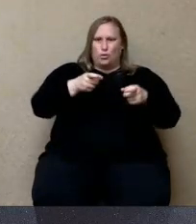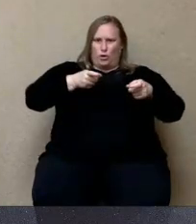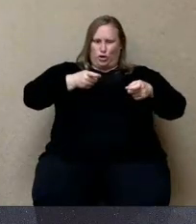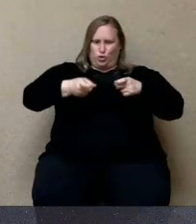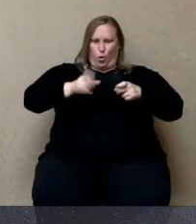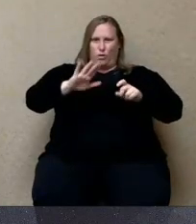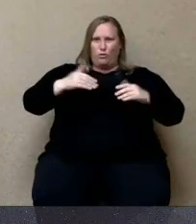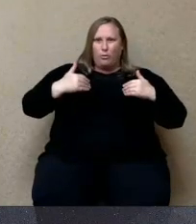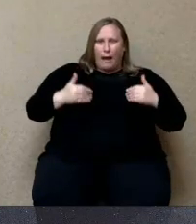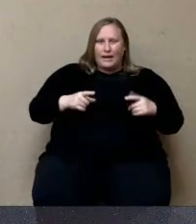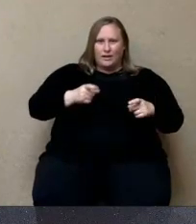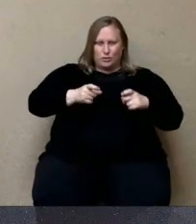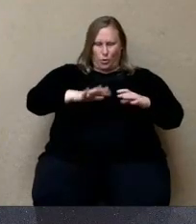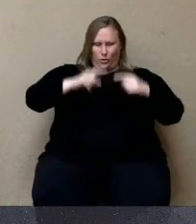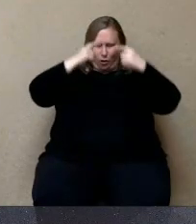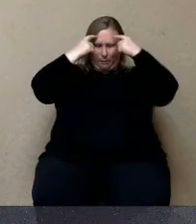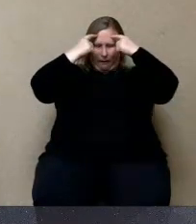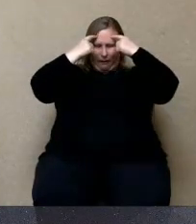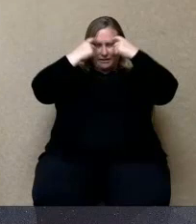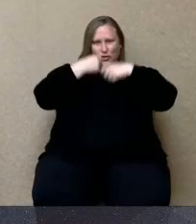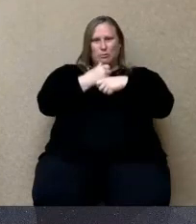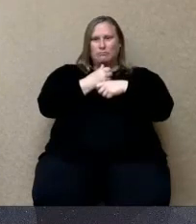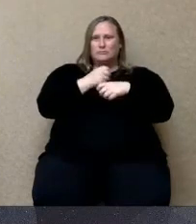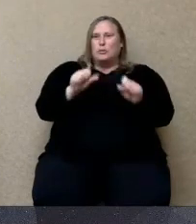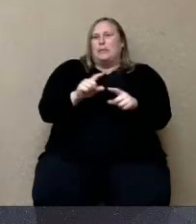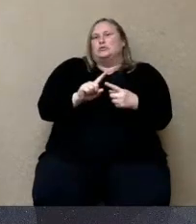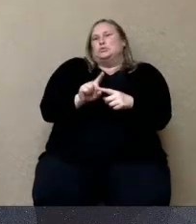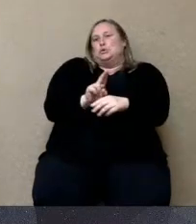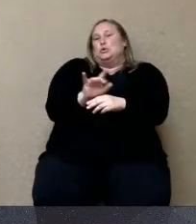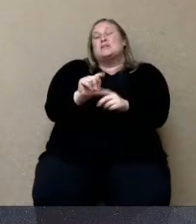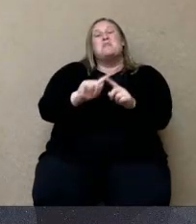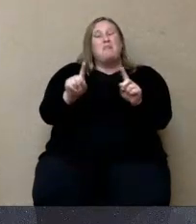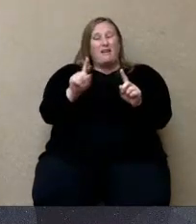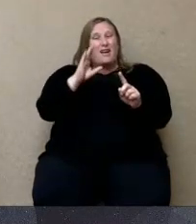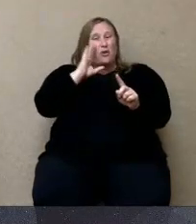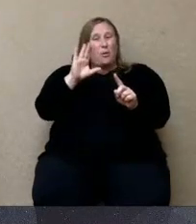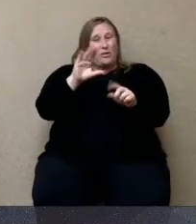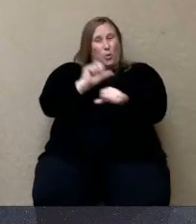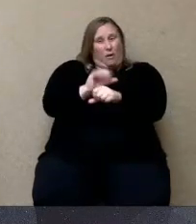your body and your mind to use it, but they're working on it.